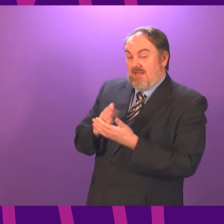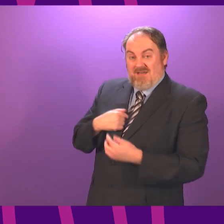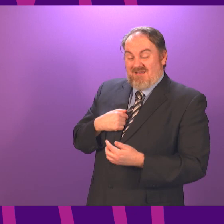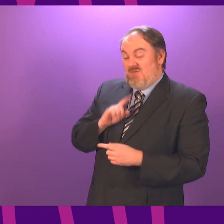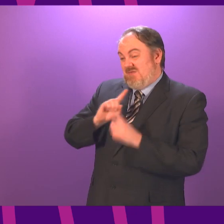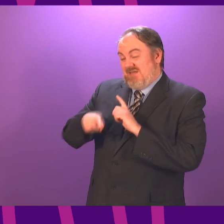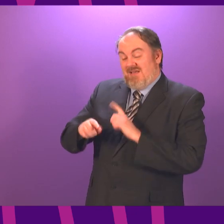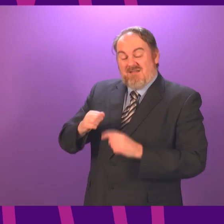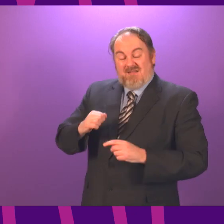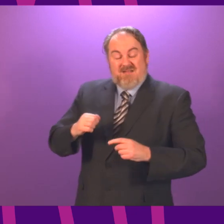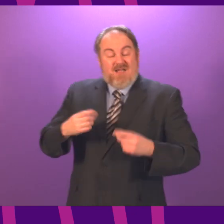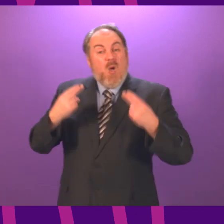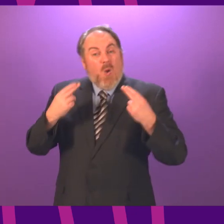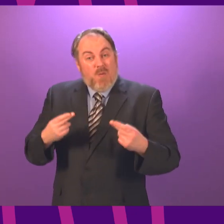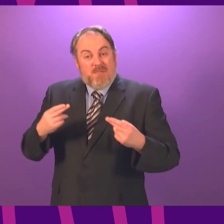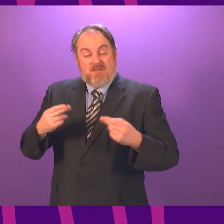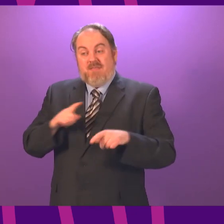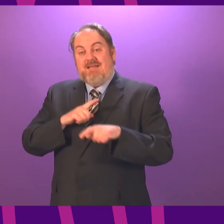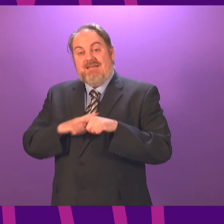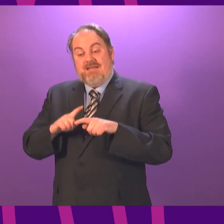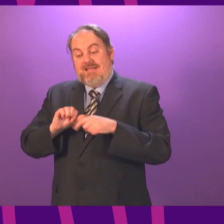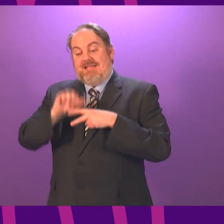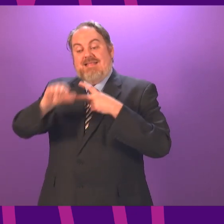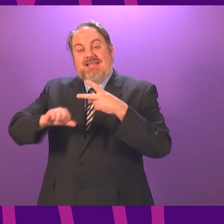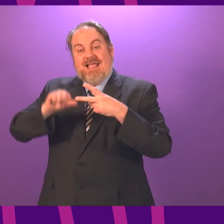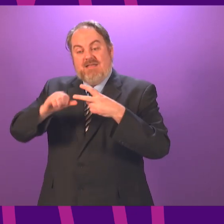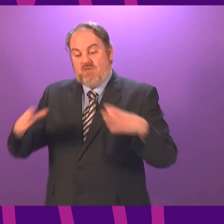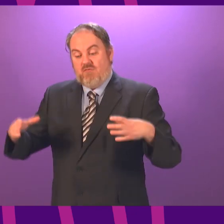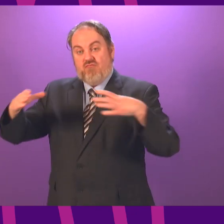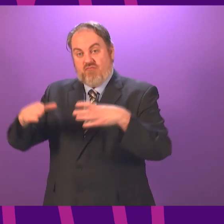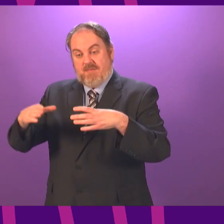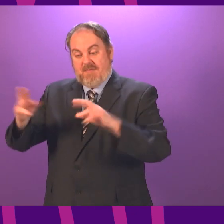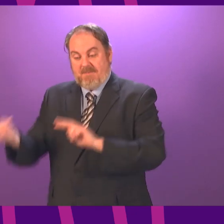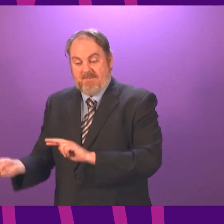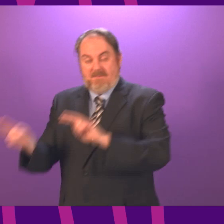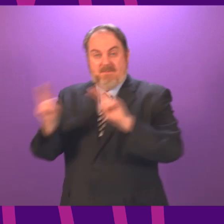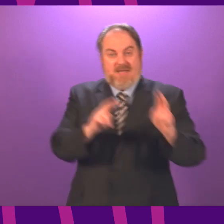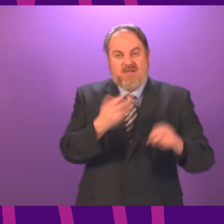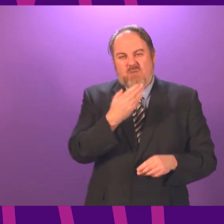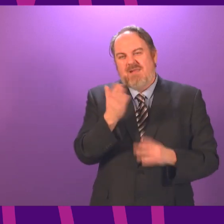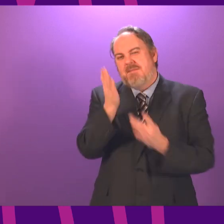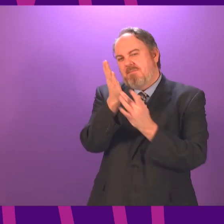of the return to school will be from 15 March. We will set that out next week. I anticipate